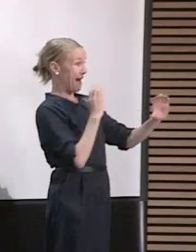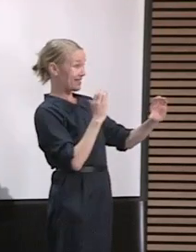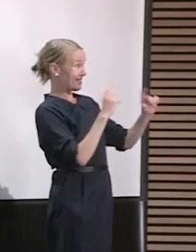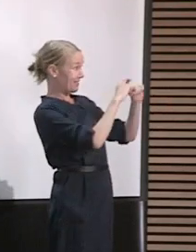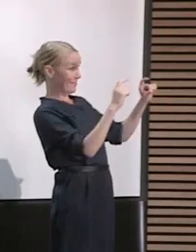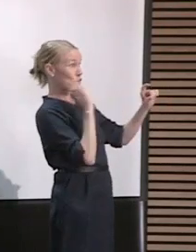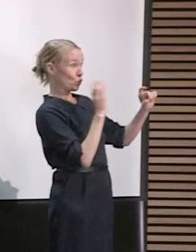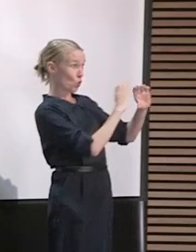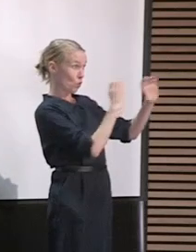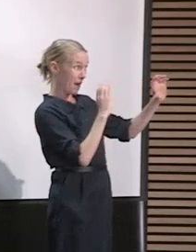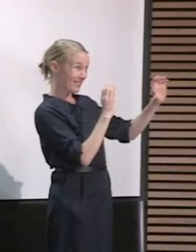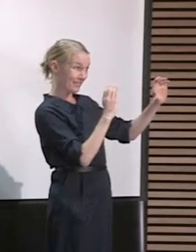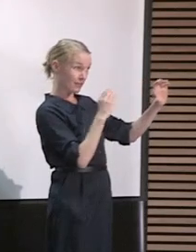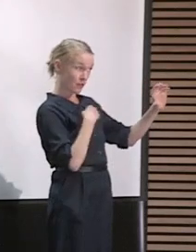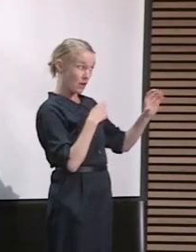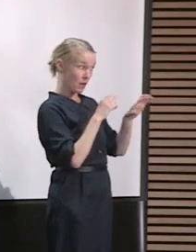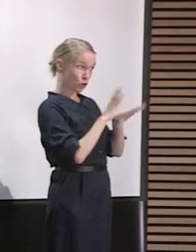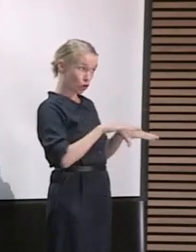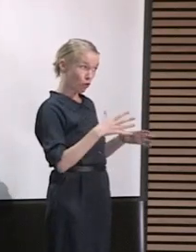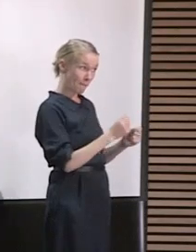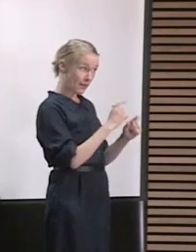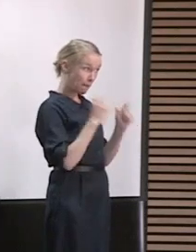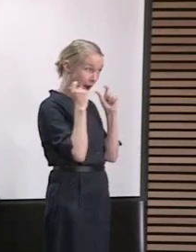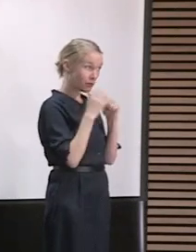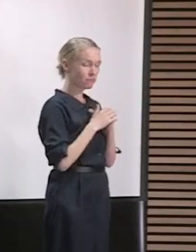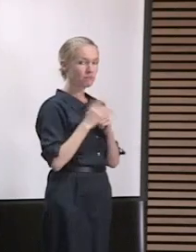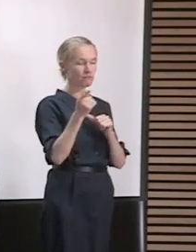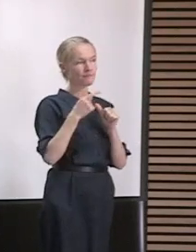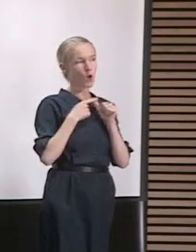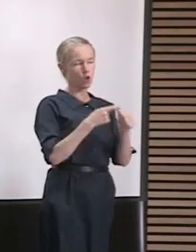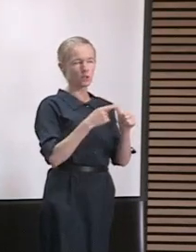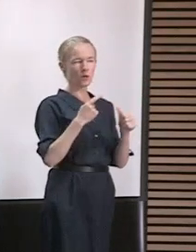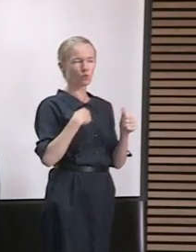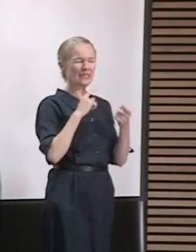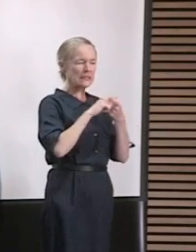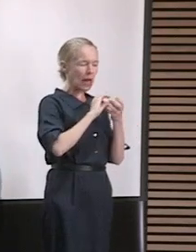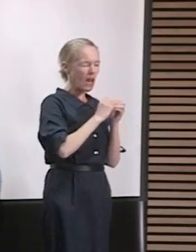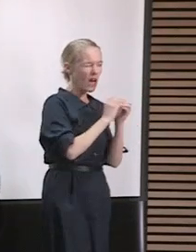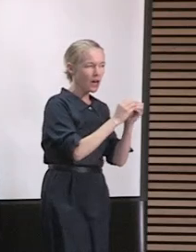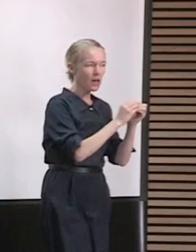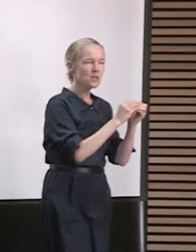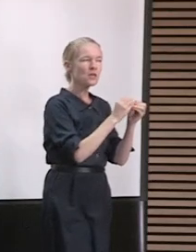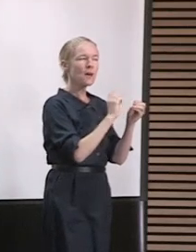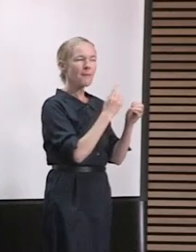of the room. Will schoolkids have to wear masks on the school bus? That is one of the things we're